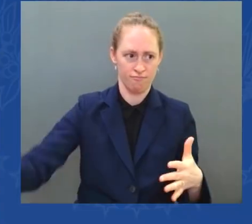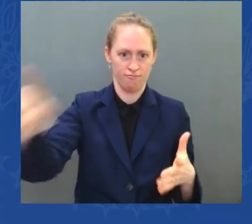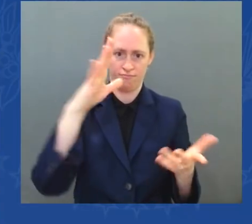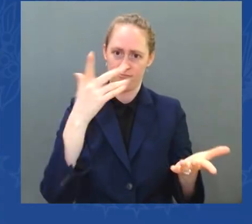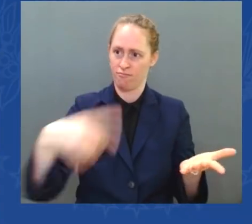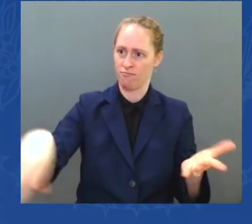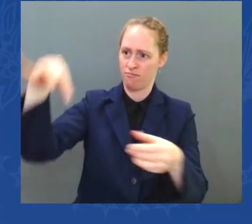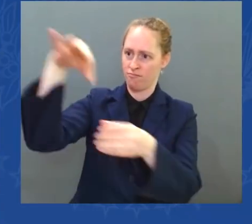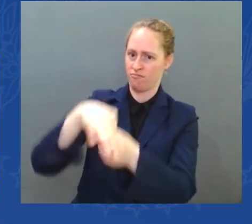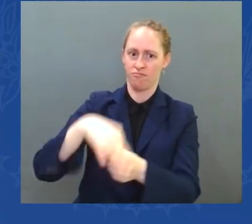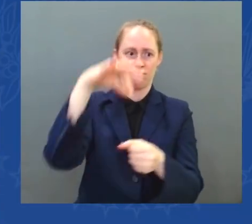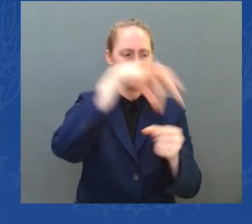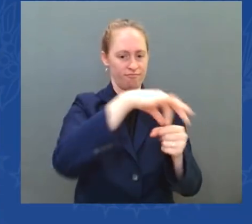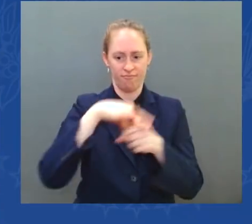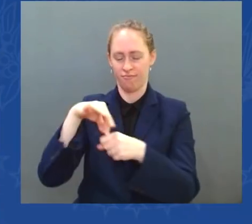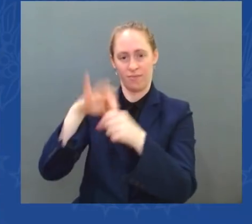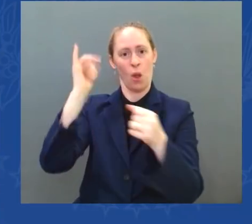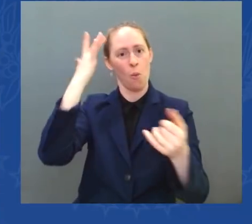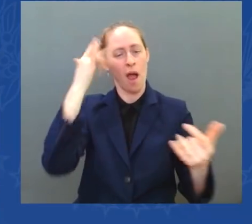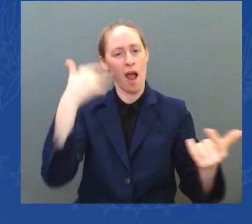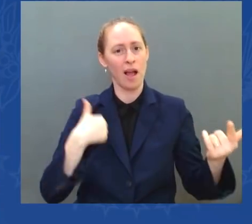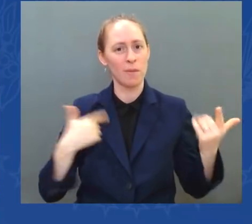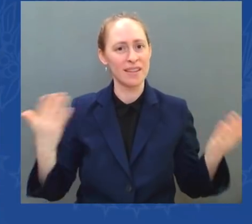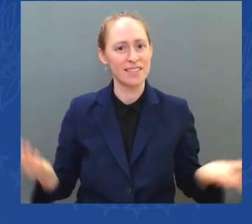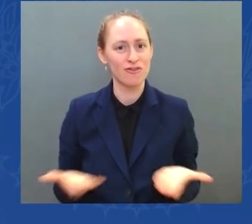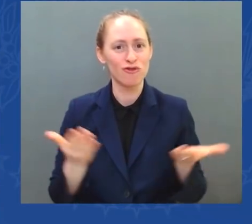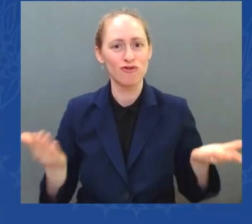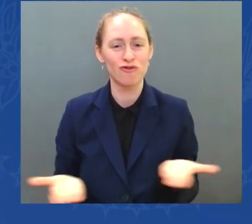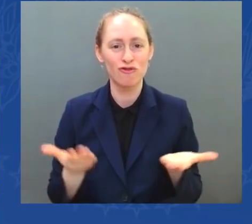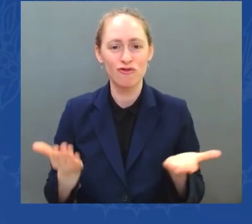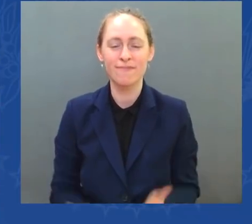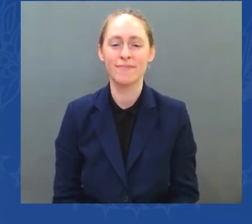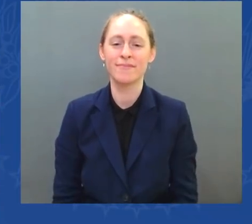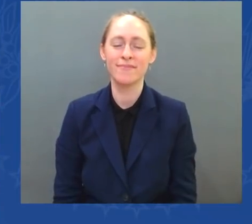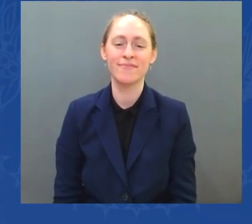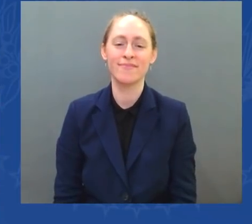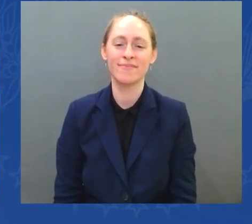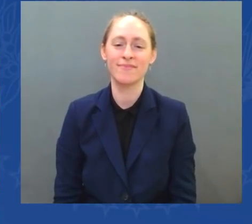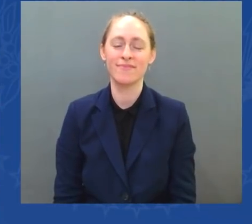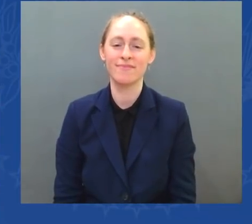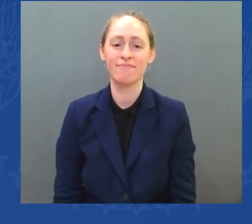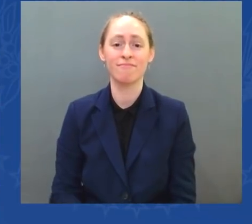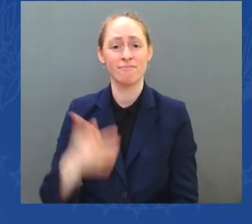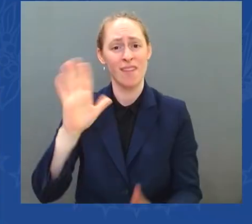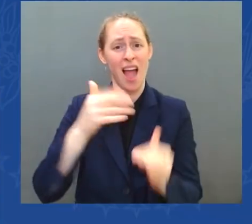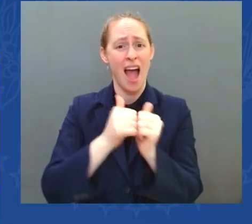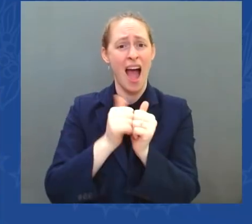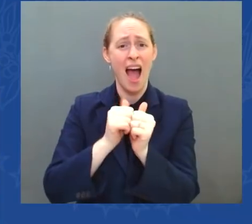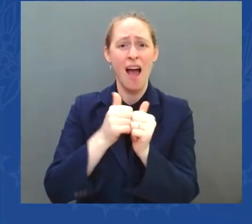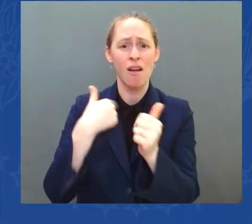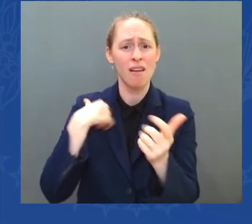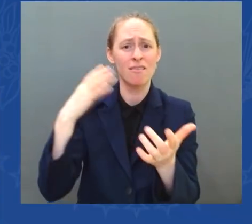and I won by a rousing 3,021 votes, and it wouldn't have happened without Delaware State.